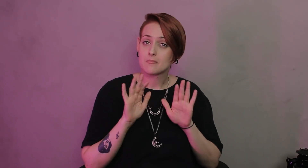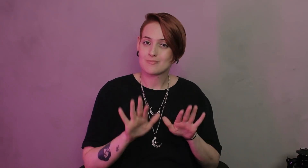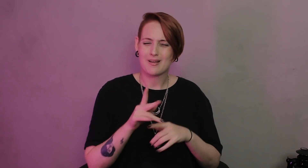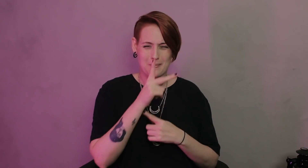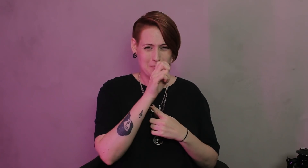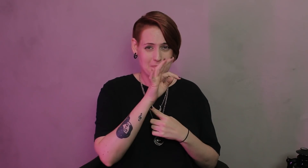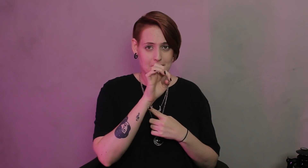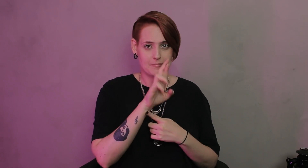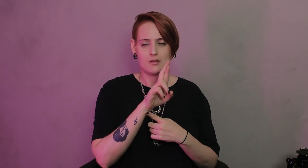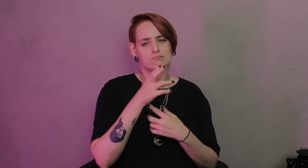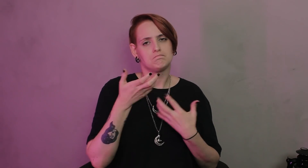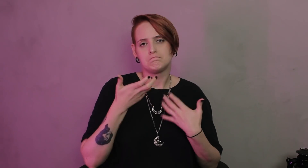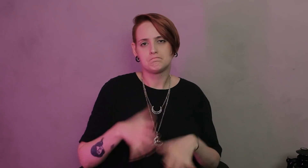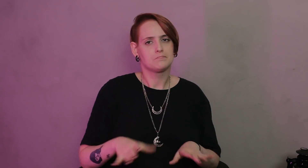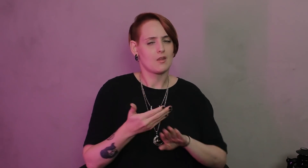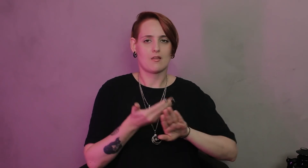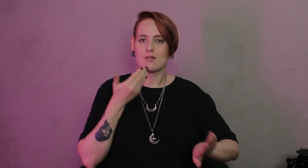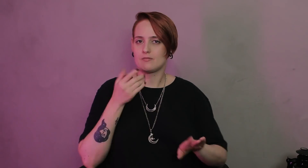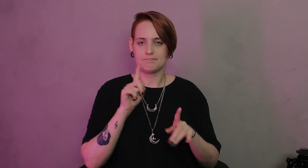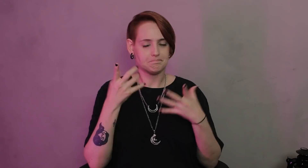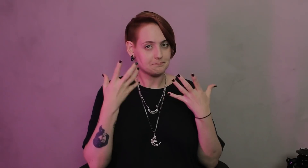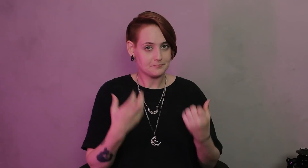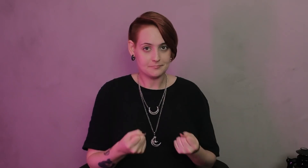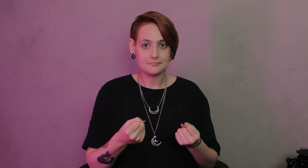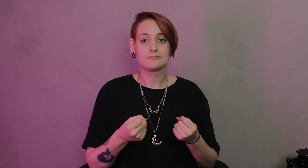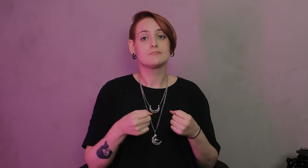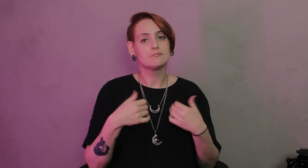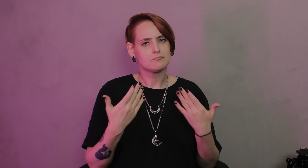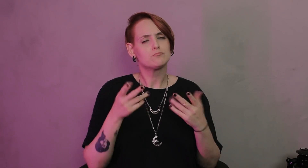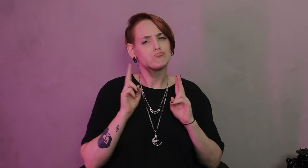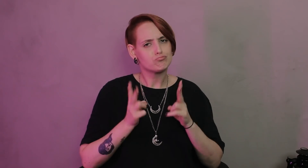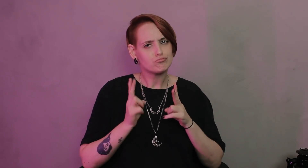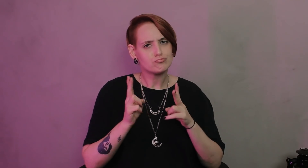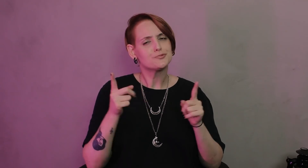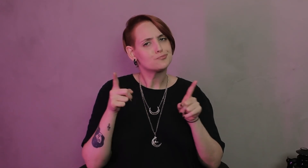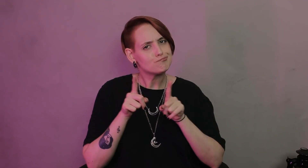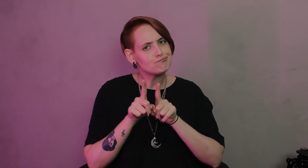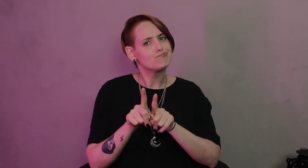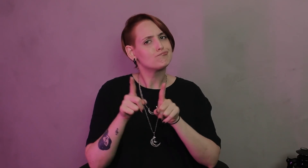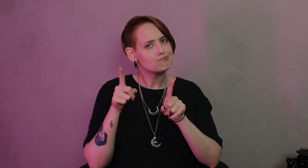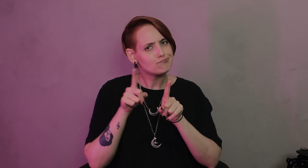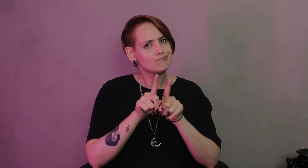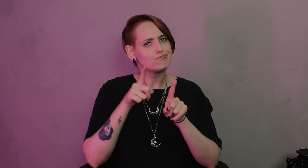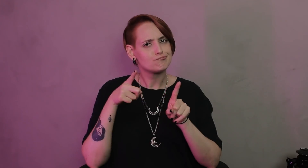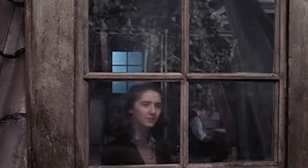But Peter never let this estrangement occur, always staying close to her.